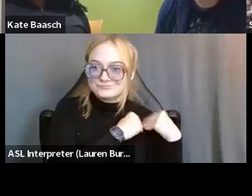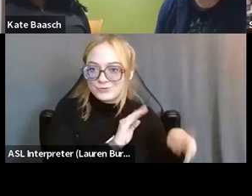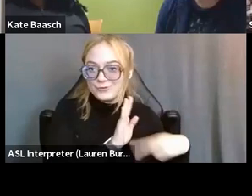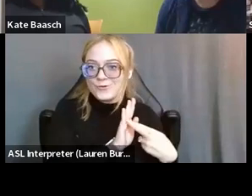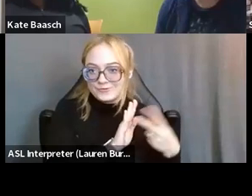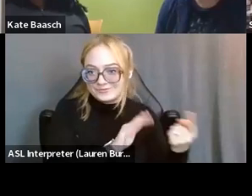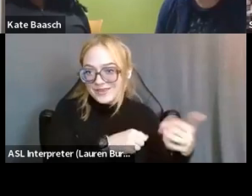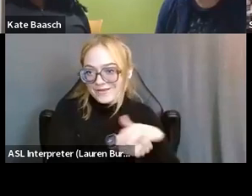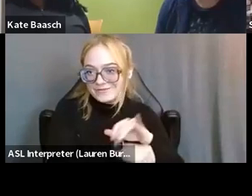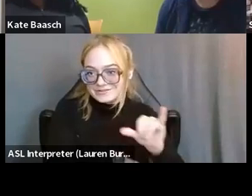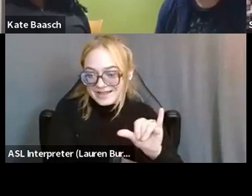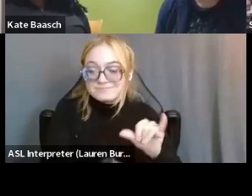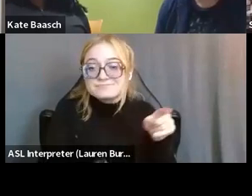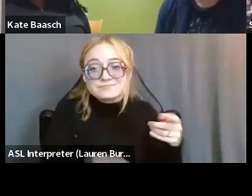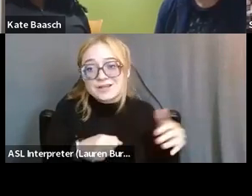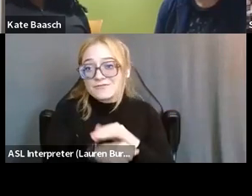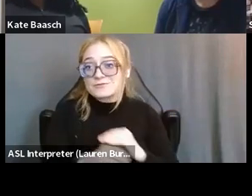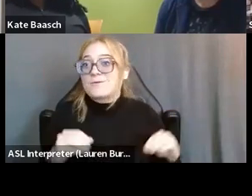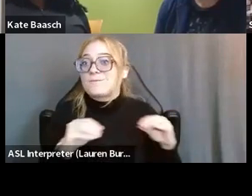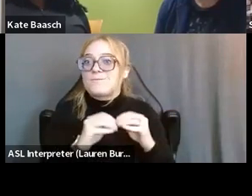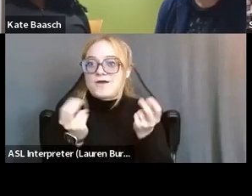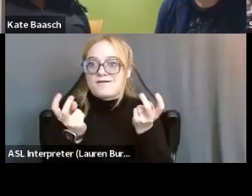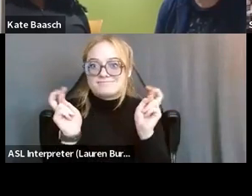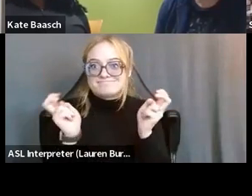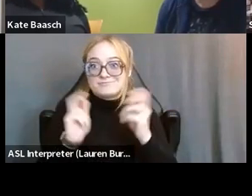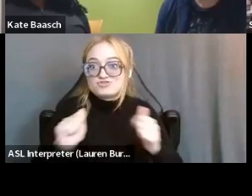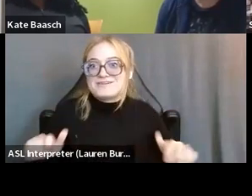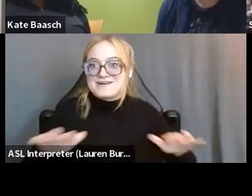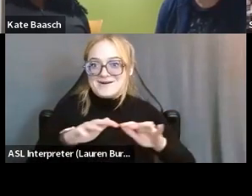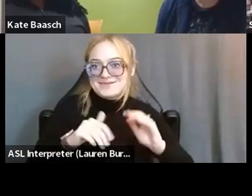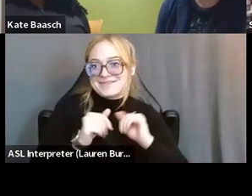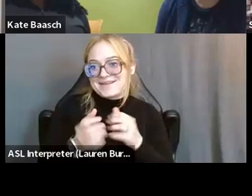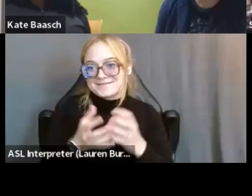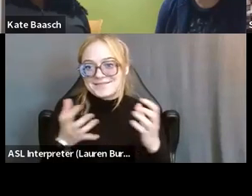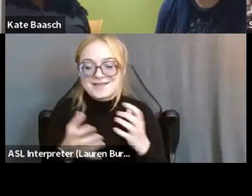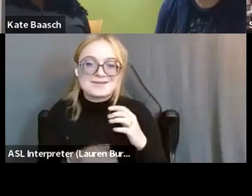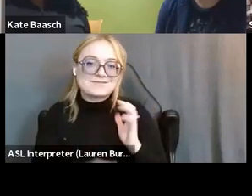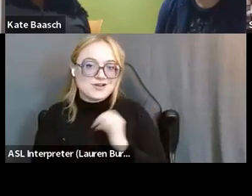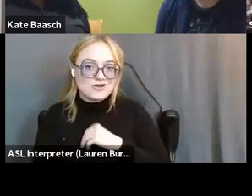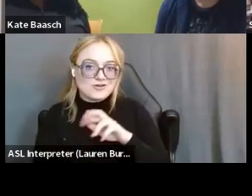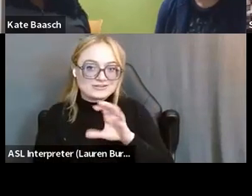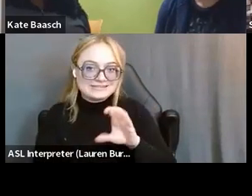So she covers more ground than than a lot of our CDs, including myself.